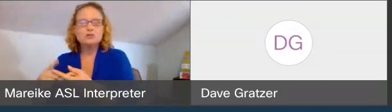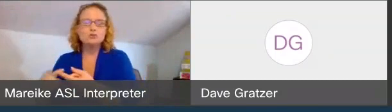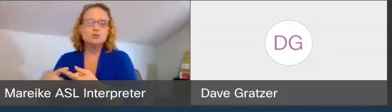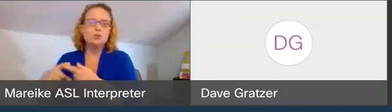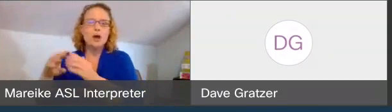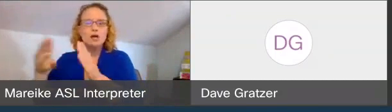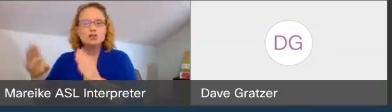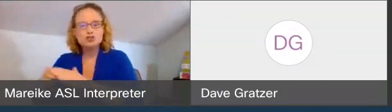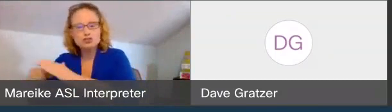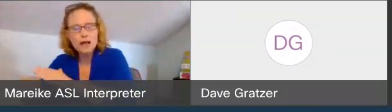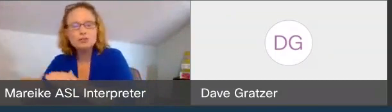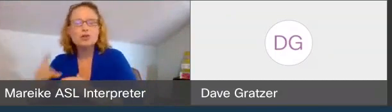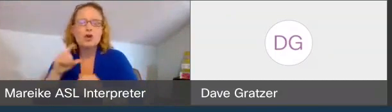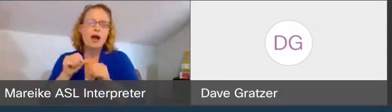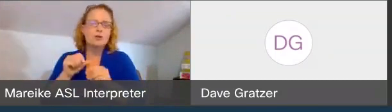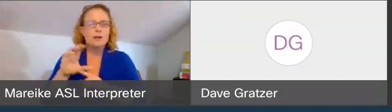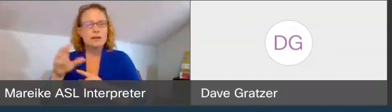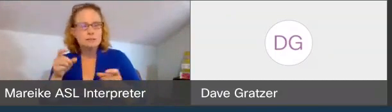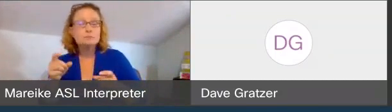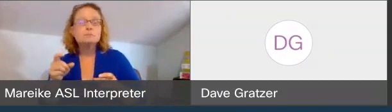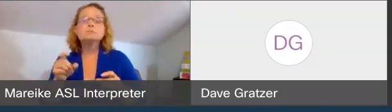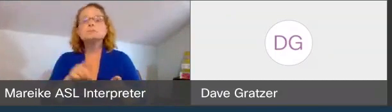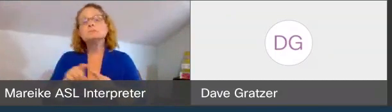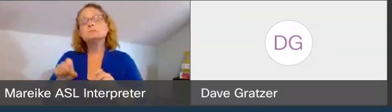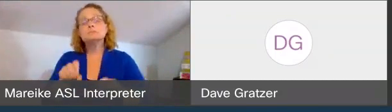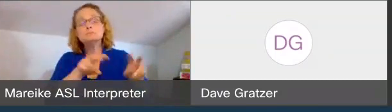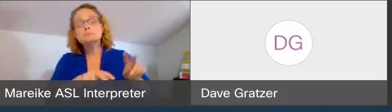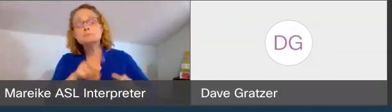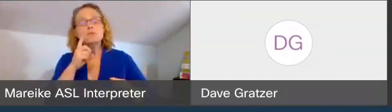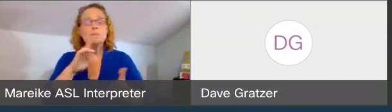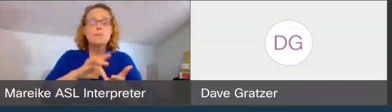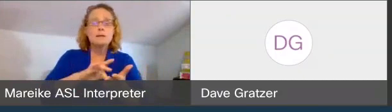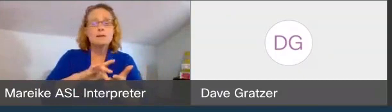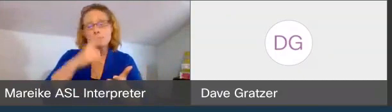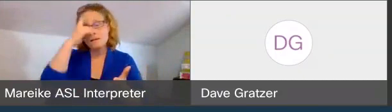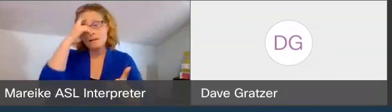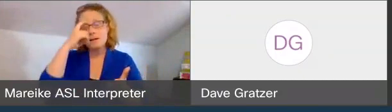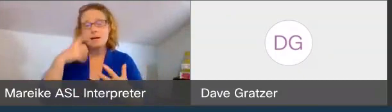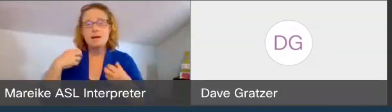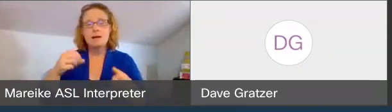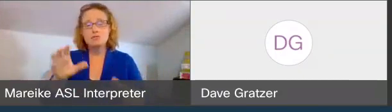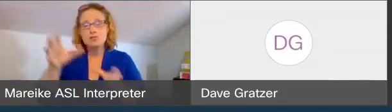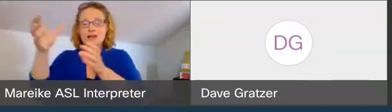They can also assess for kind of medical, mental health crises that might require 911 response.